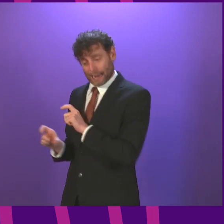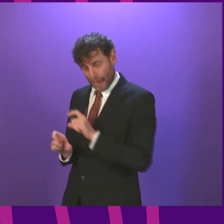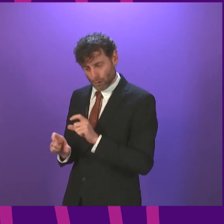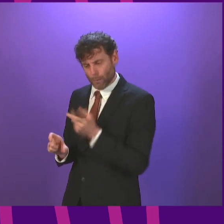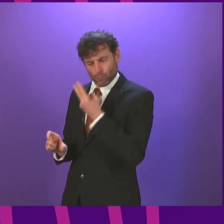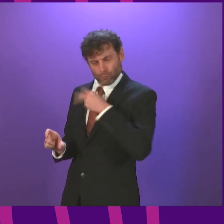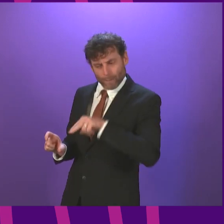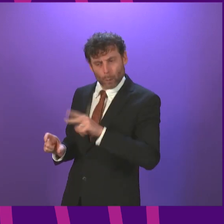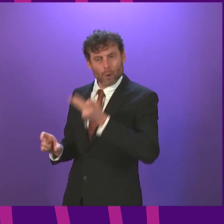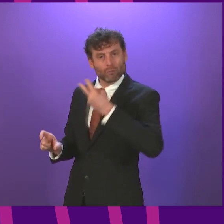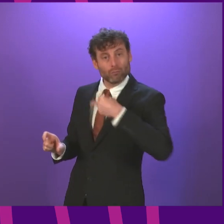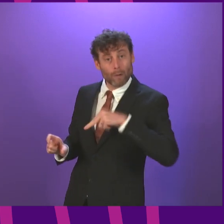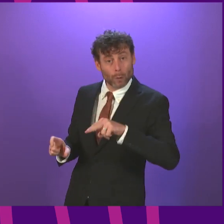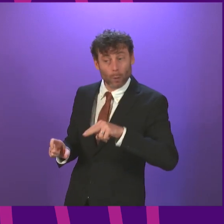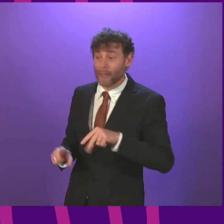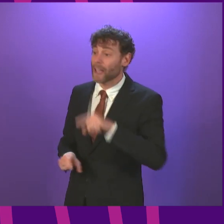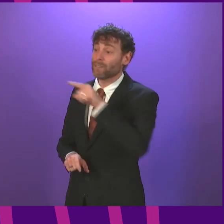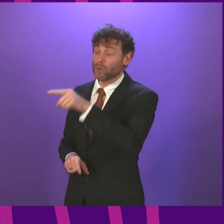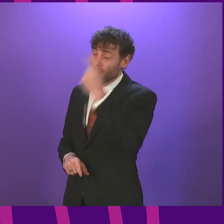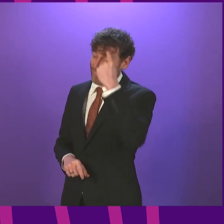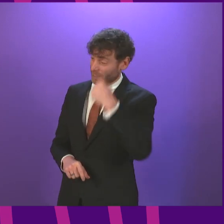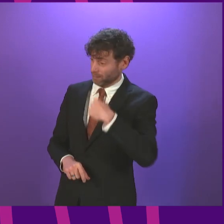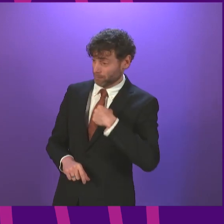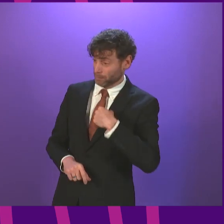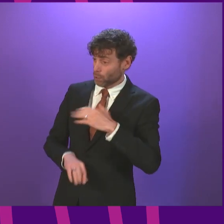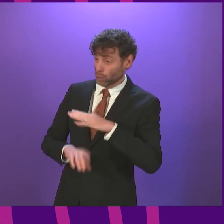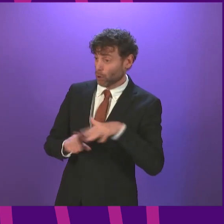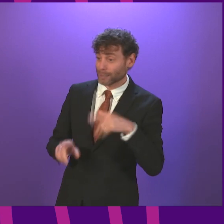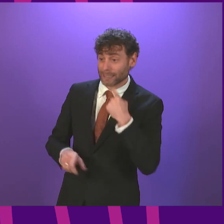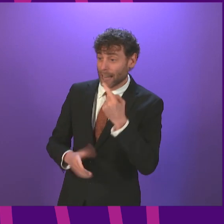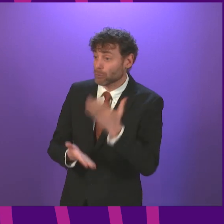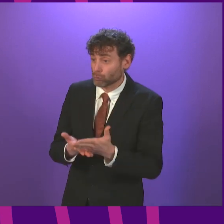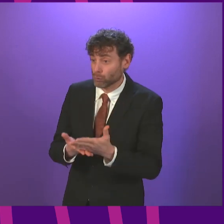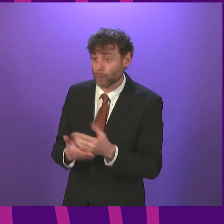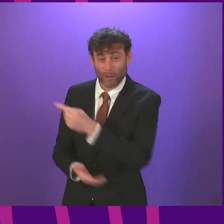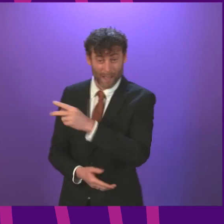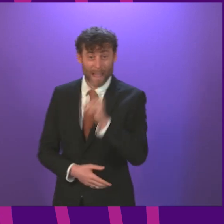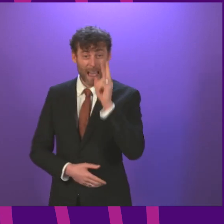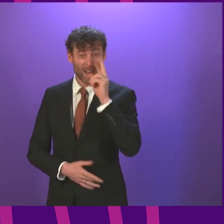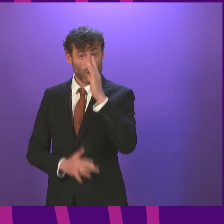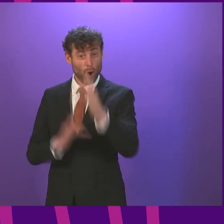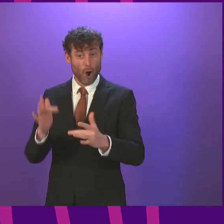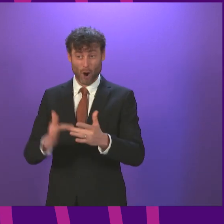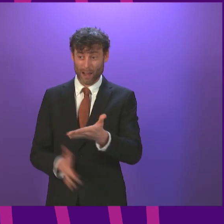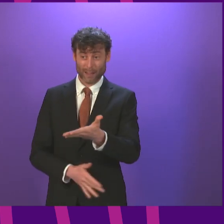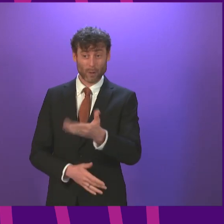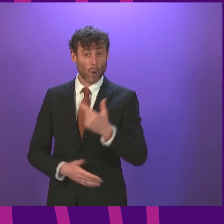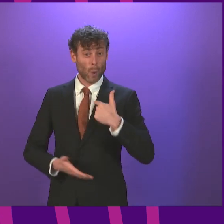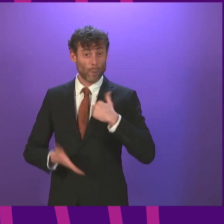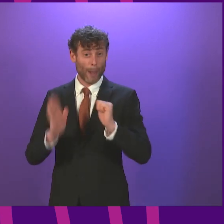not have to take my word for it: they can go and look at all the material that has now